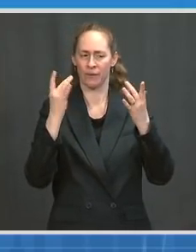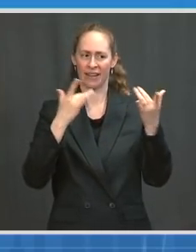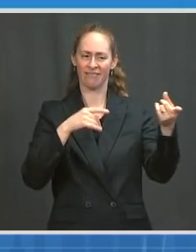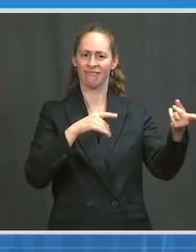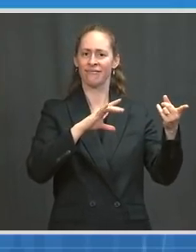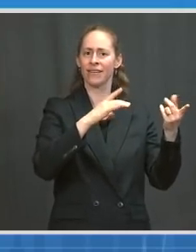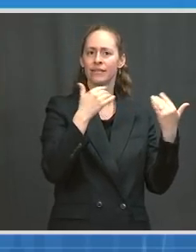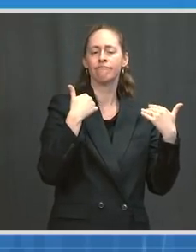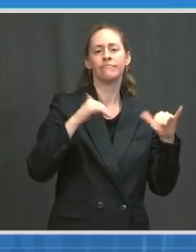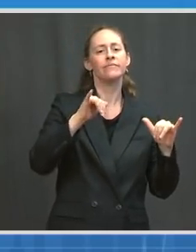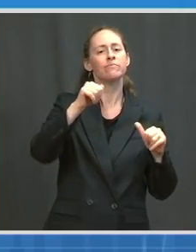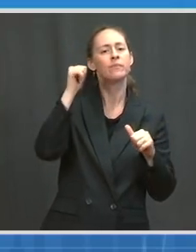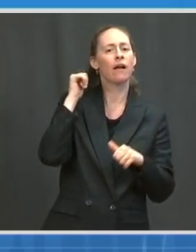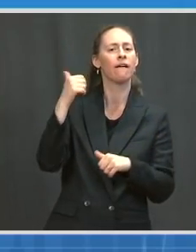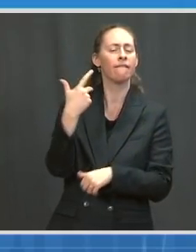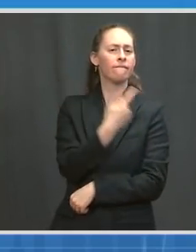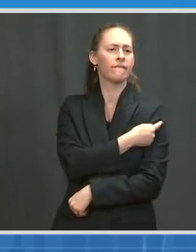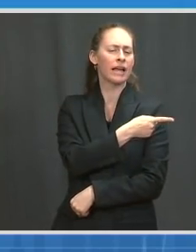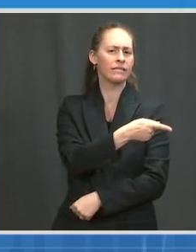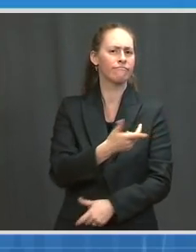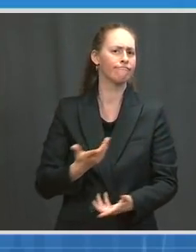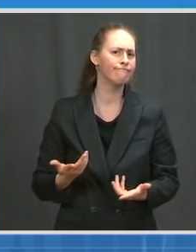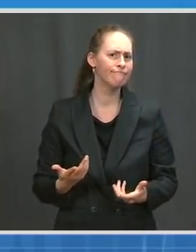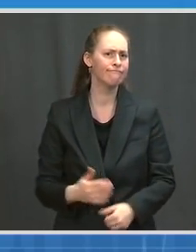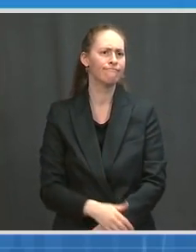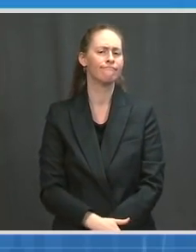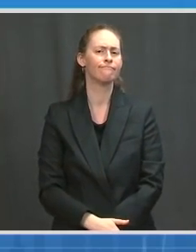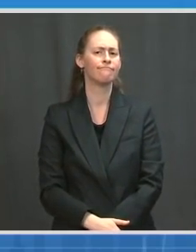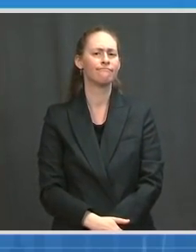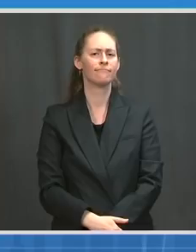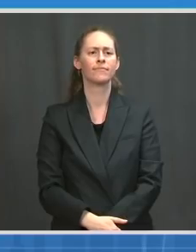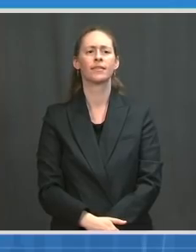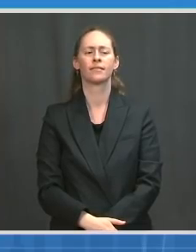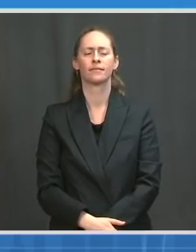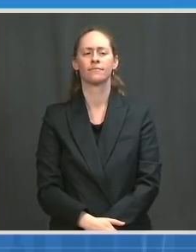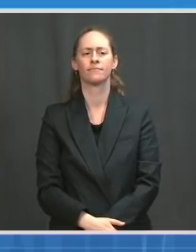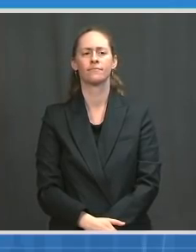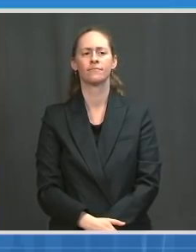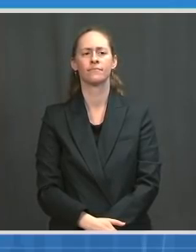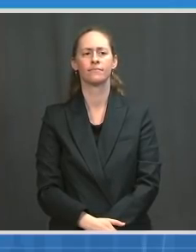You know, the question that -- I imagine others will have it most broadly is --